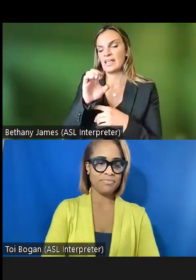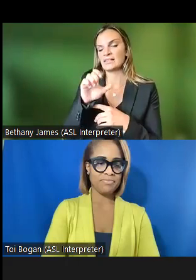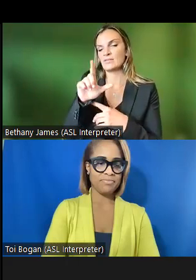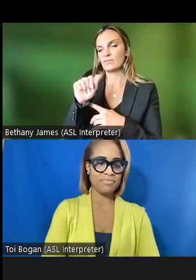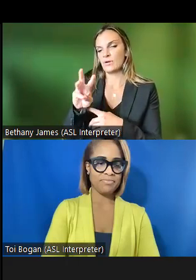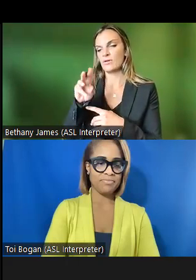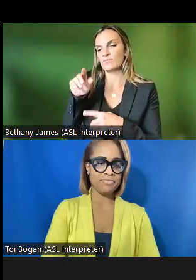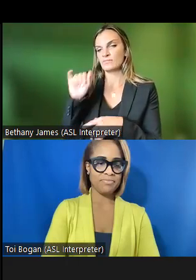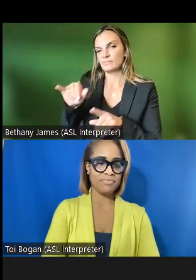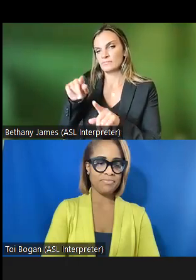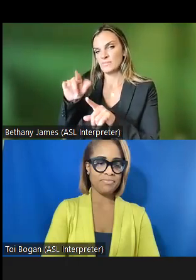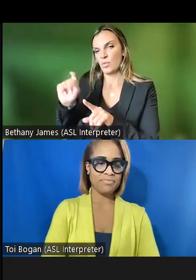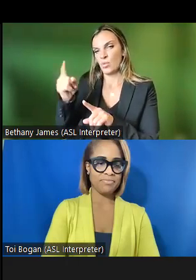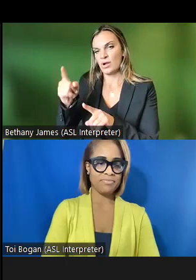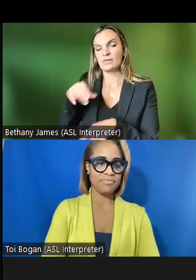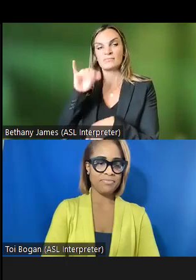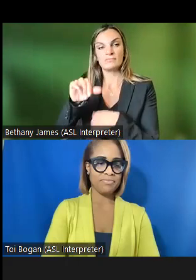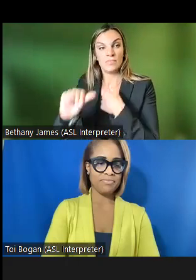to self may be a valid reason for denying the accommodation.